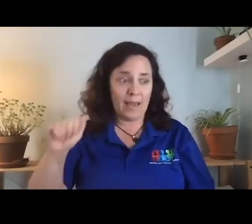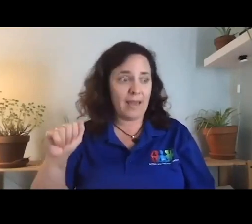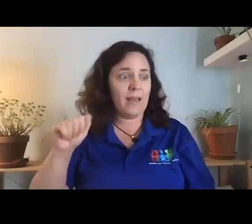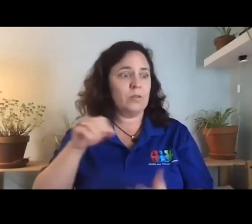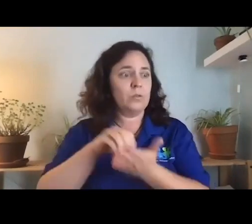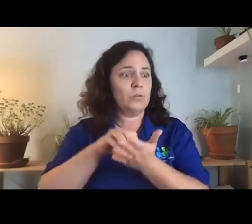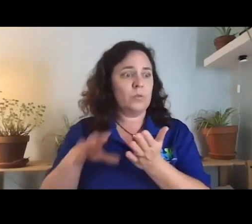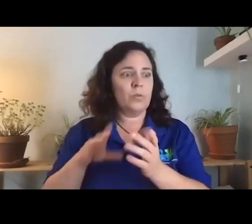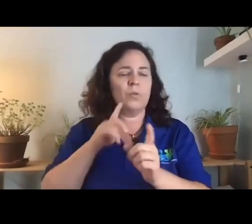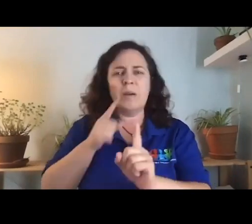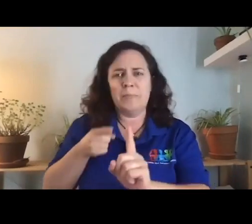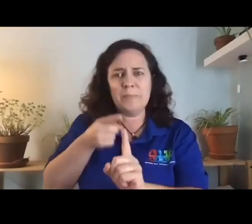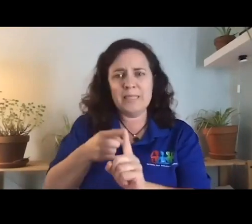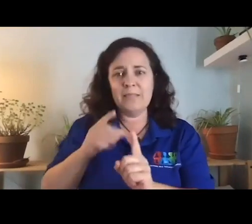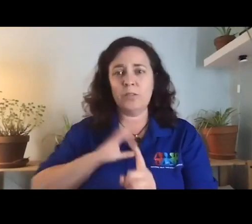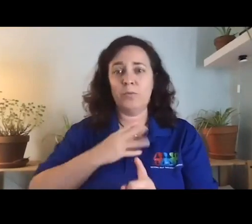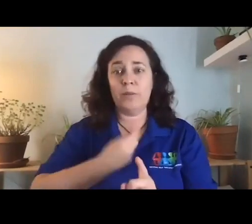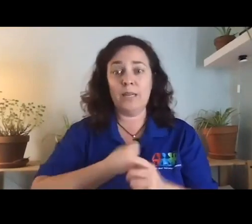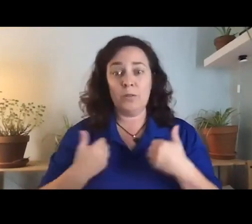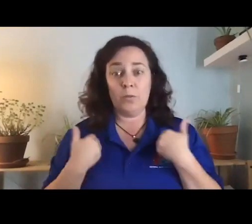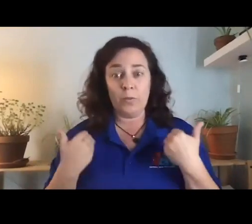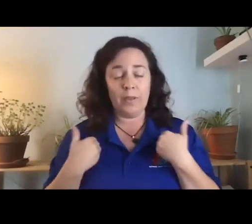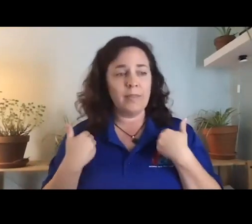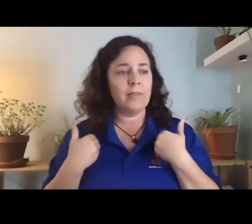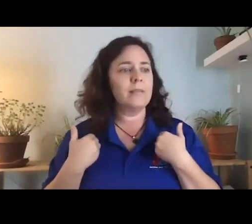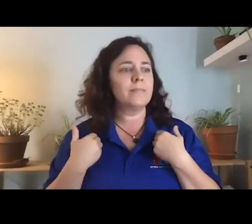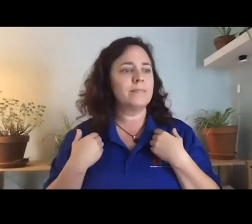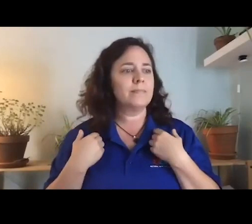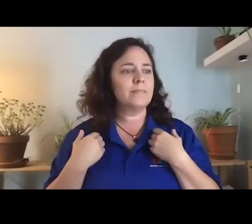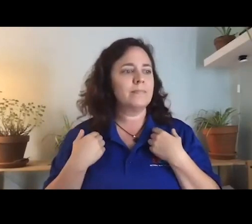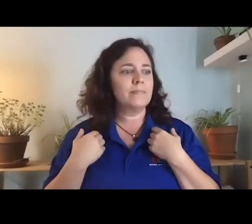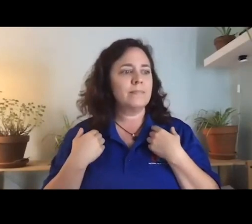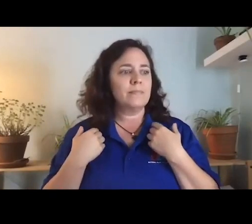on LGBTQ plus youth in the education system.